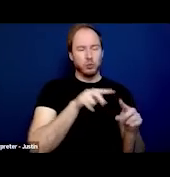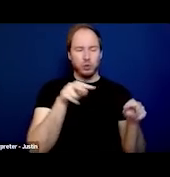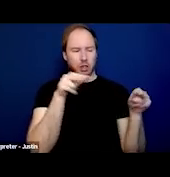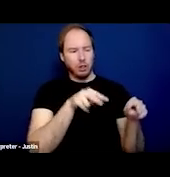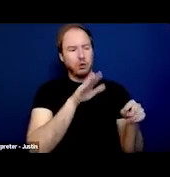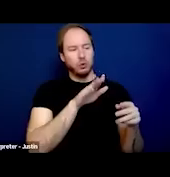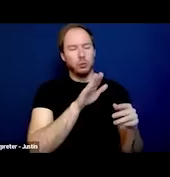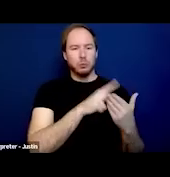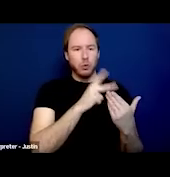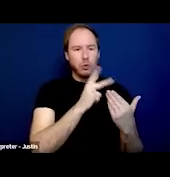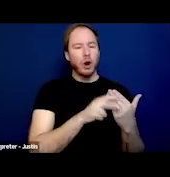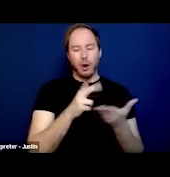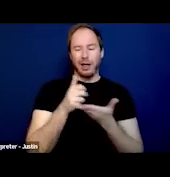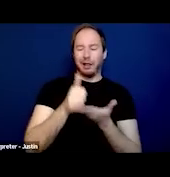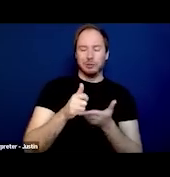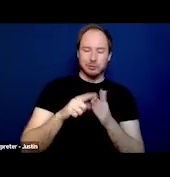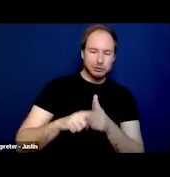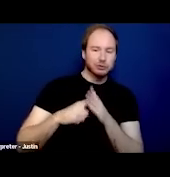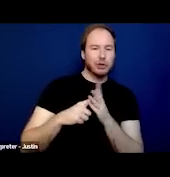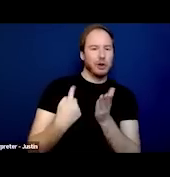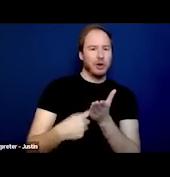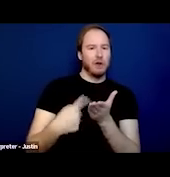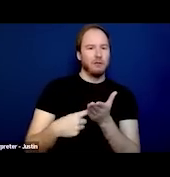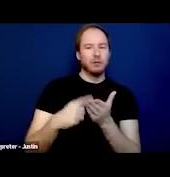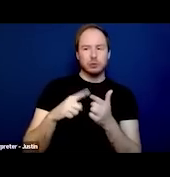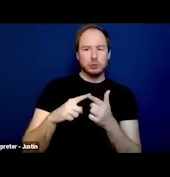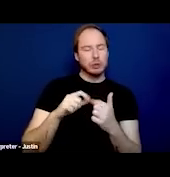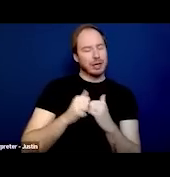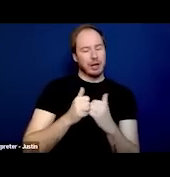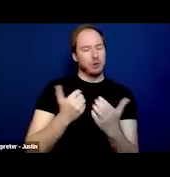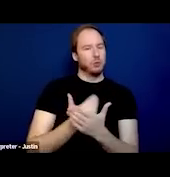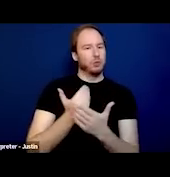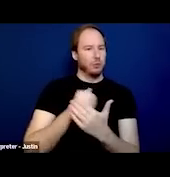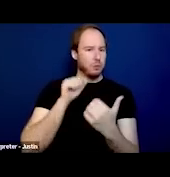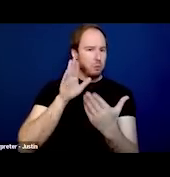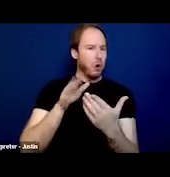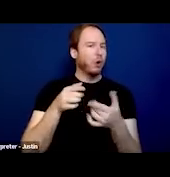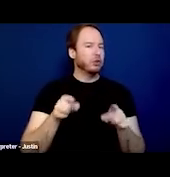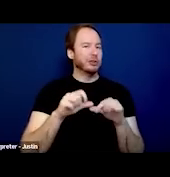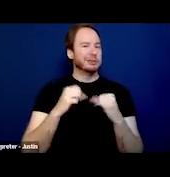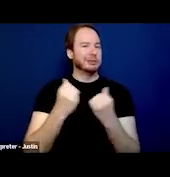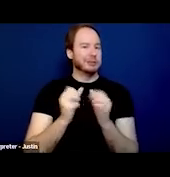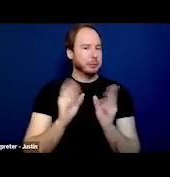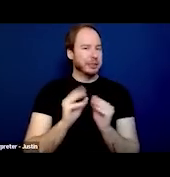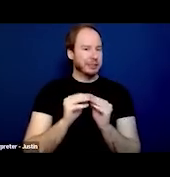or to start a dialog also with your teams. You can use these questions during your team meetings, for example. Next slide.